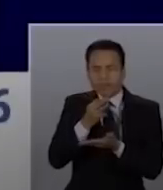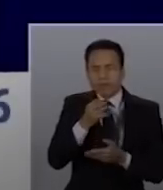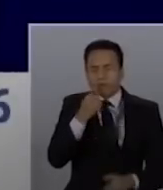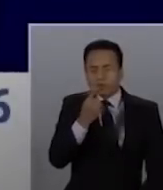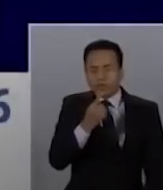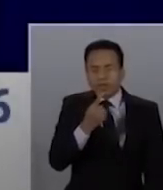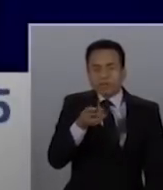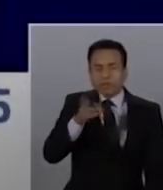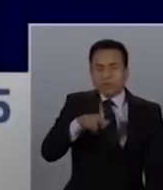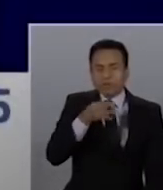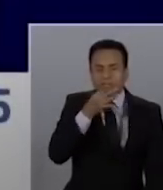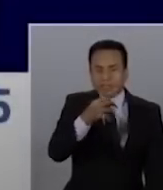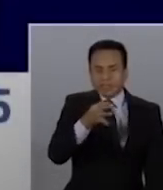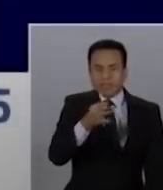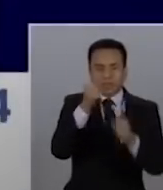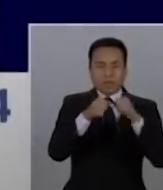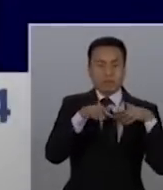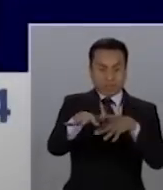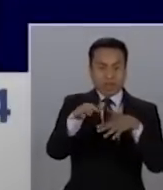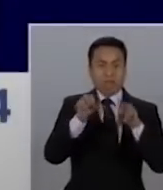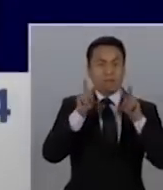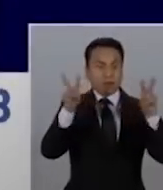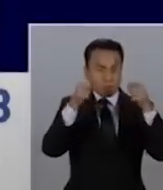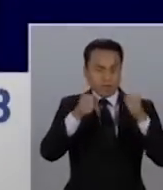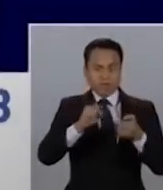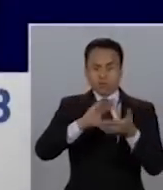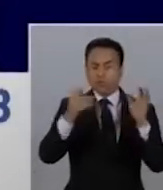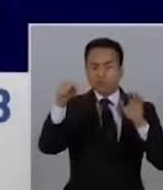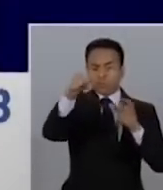I repeat, I agree that people should be able to demonstrate peacefully in all parts of the world.